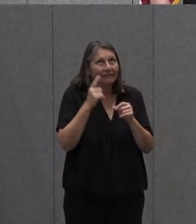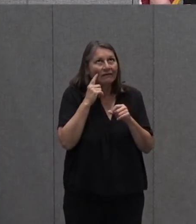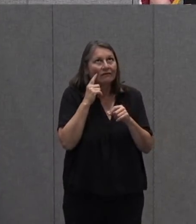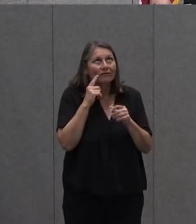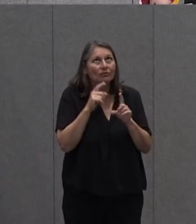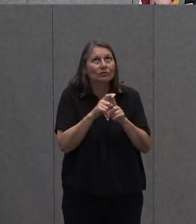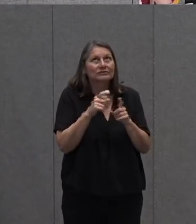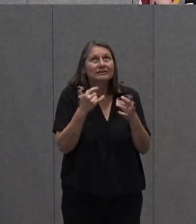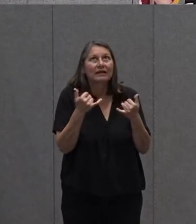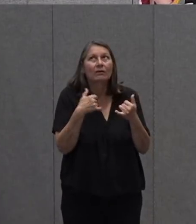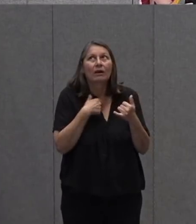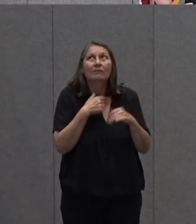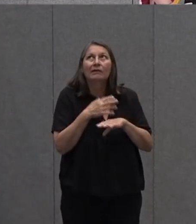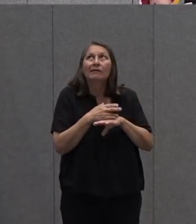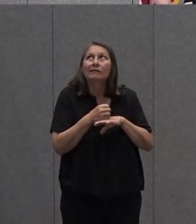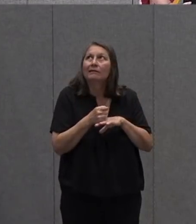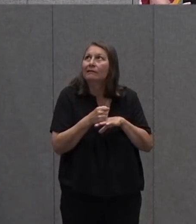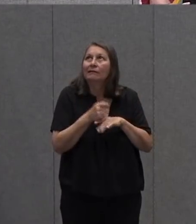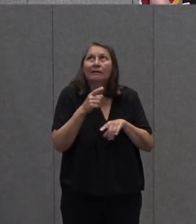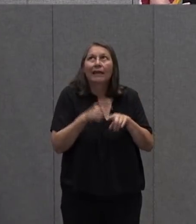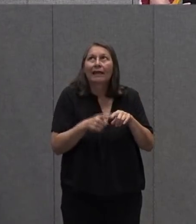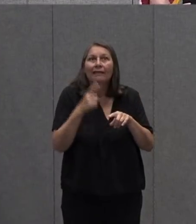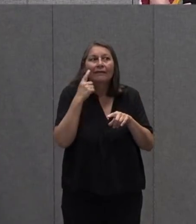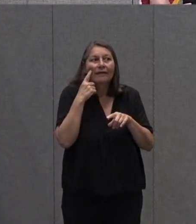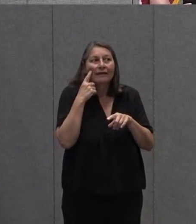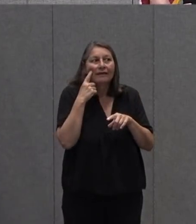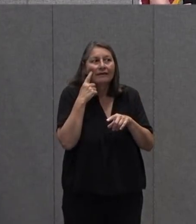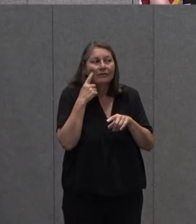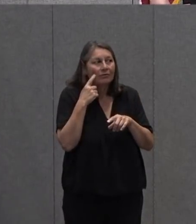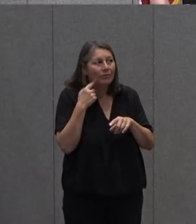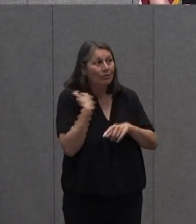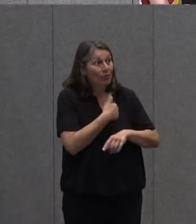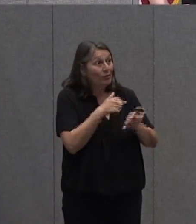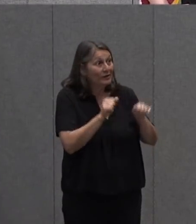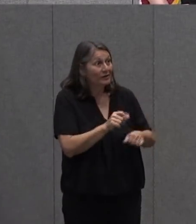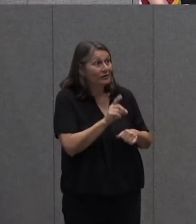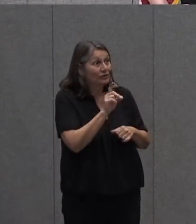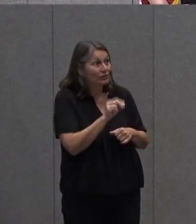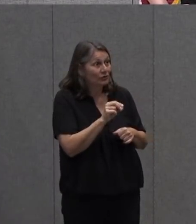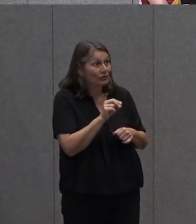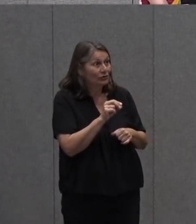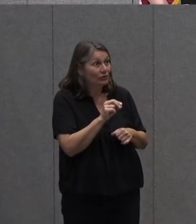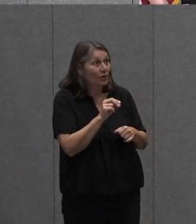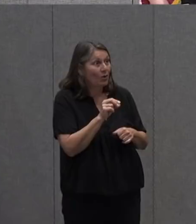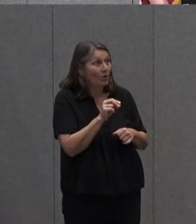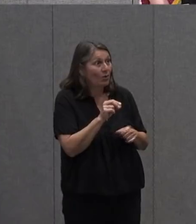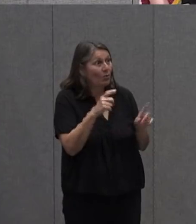See, we could do rhyming words. That's what I was starting to think, 'cause potion and lotion rhyme. Rhymes can definitely help you.